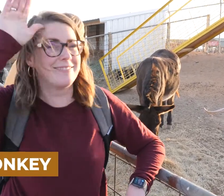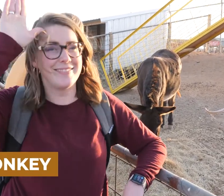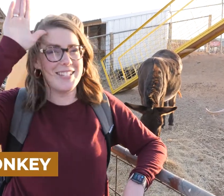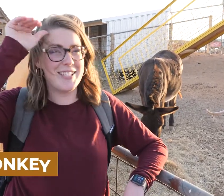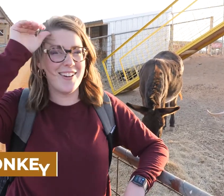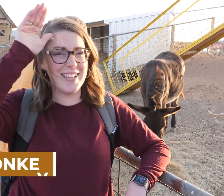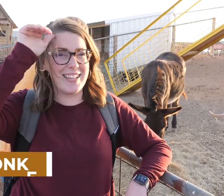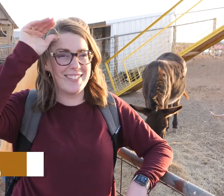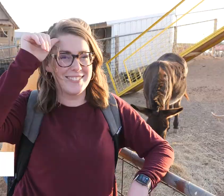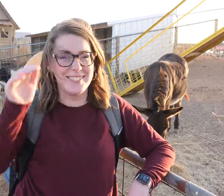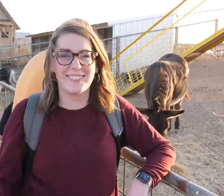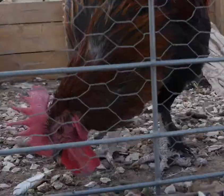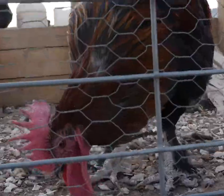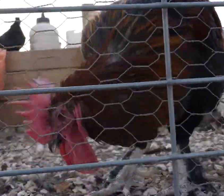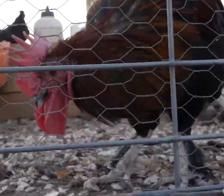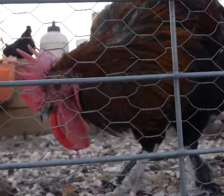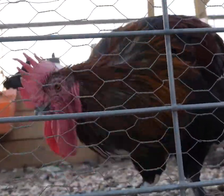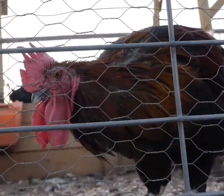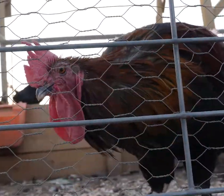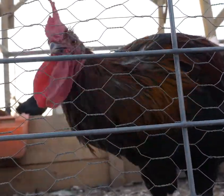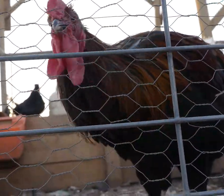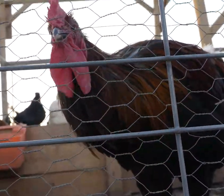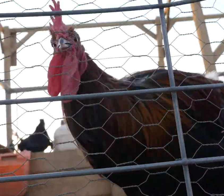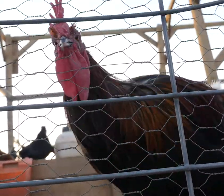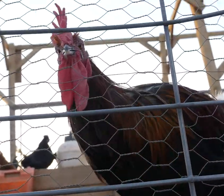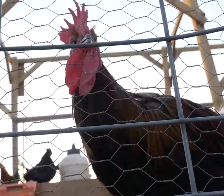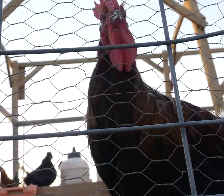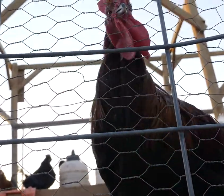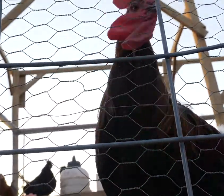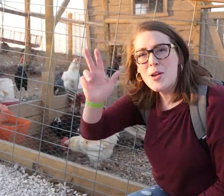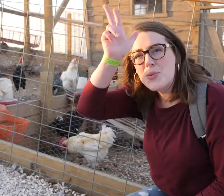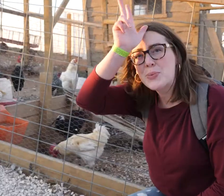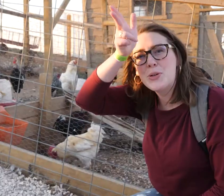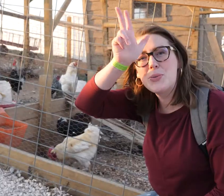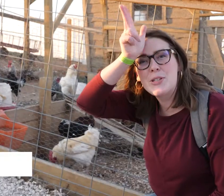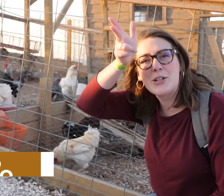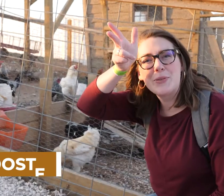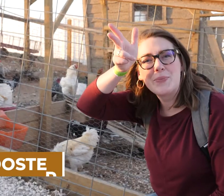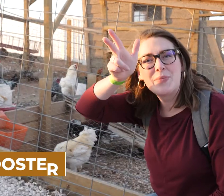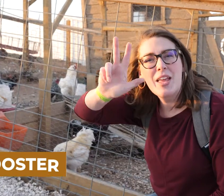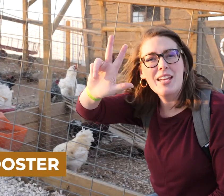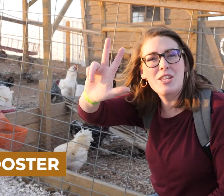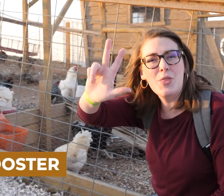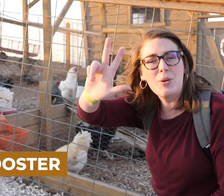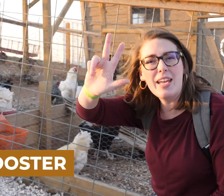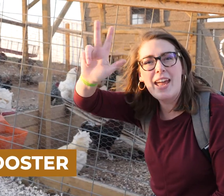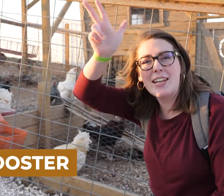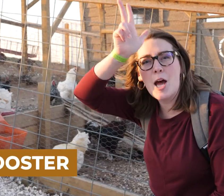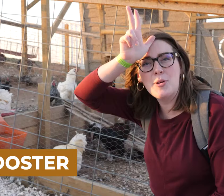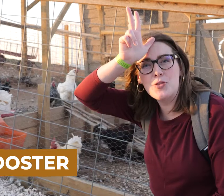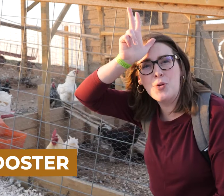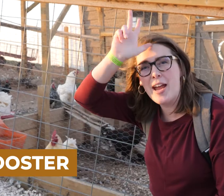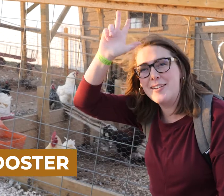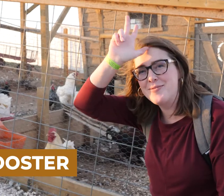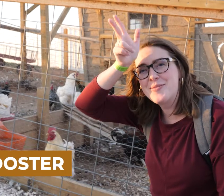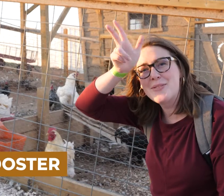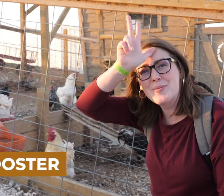DONKEY ROOSTER It's a three hand up at your forehead.